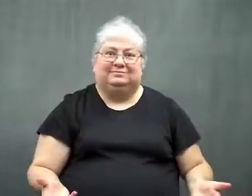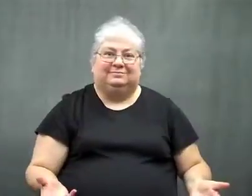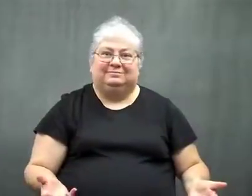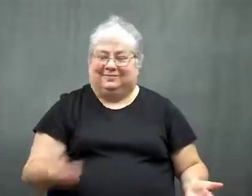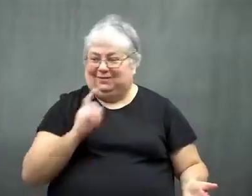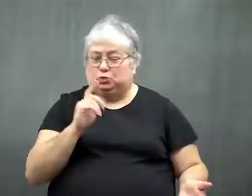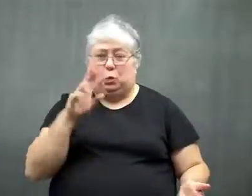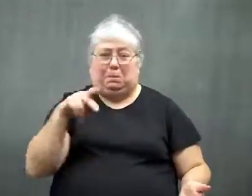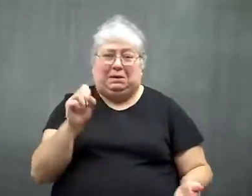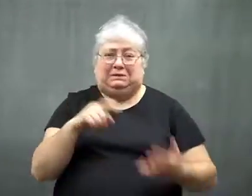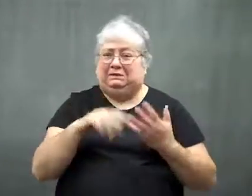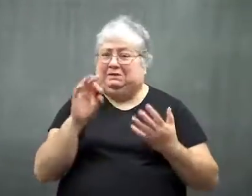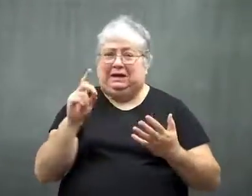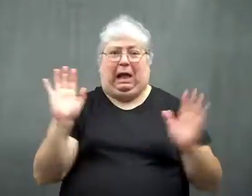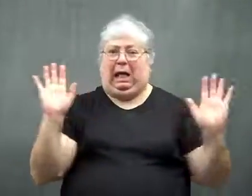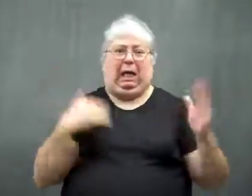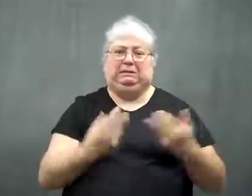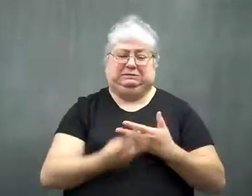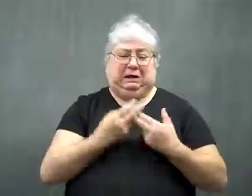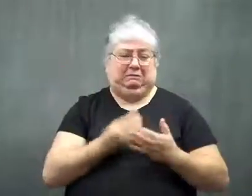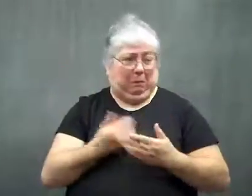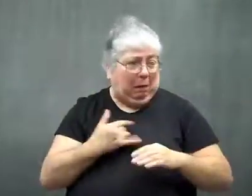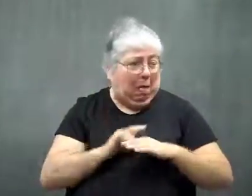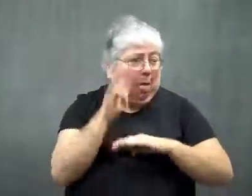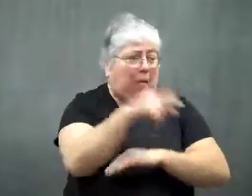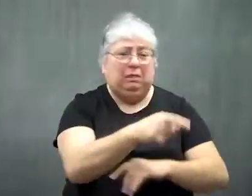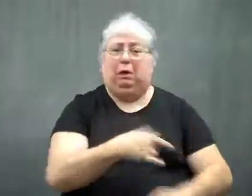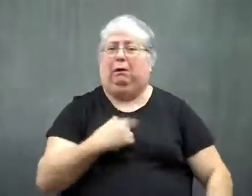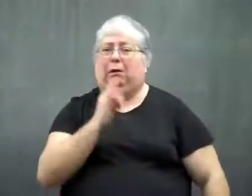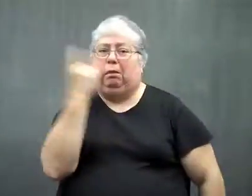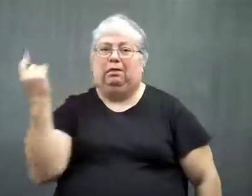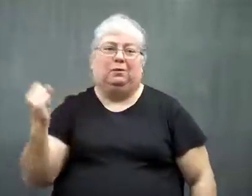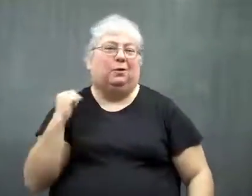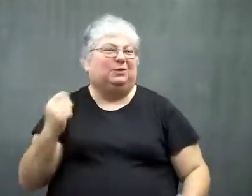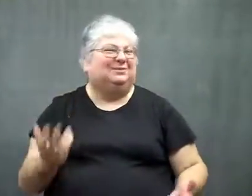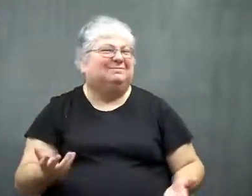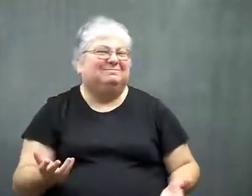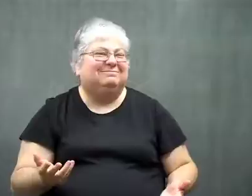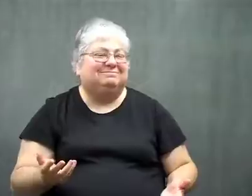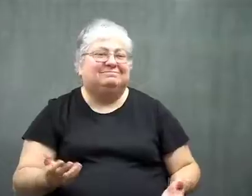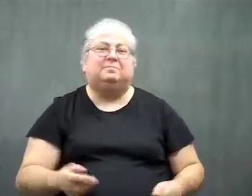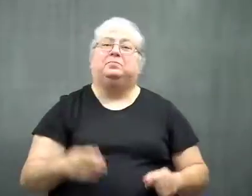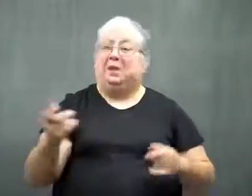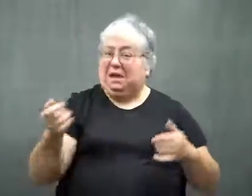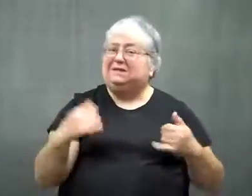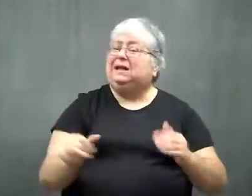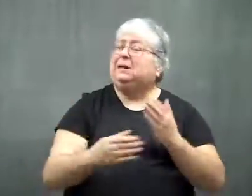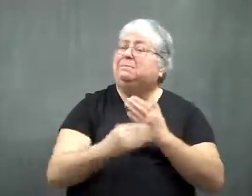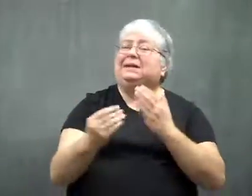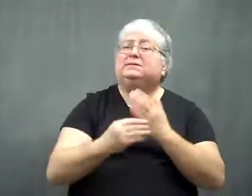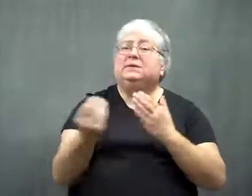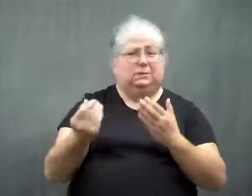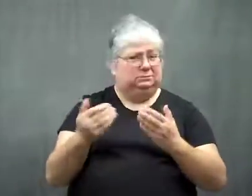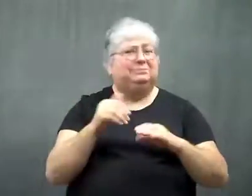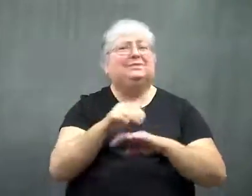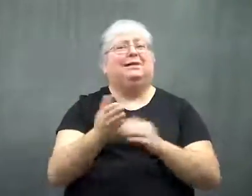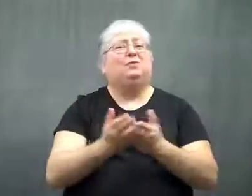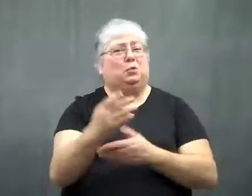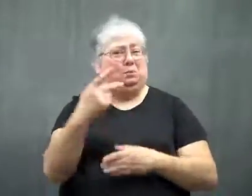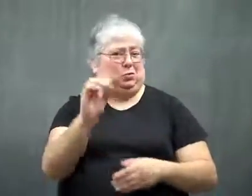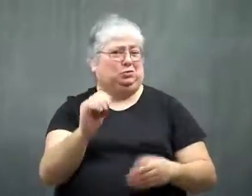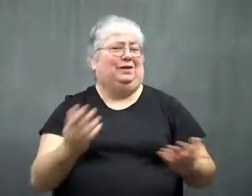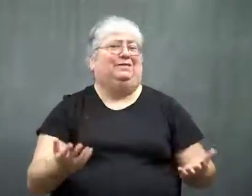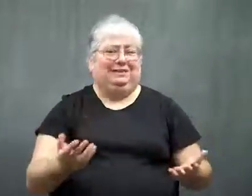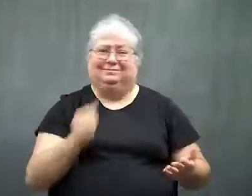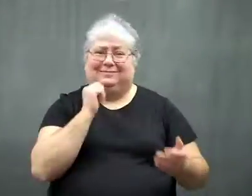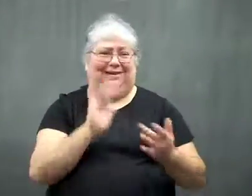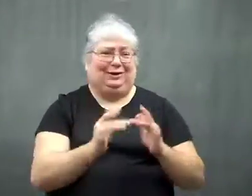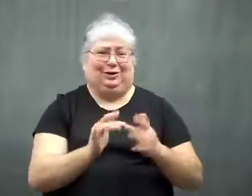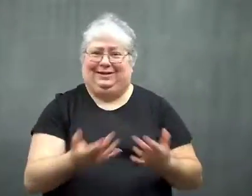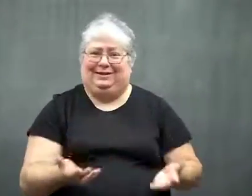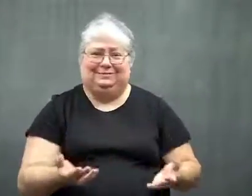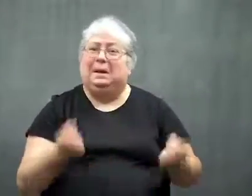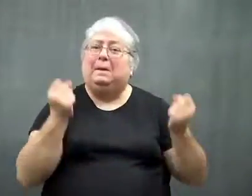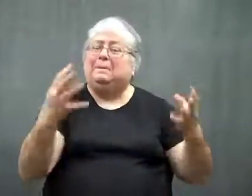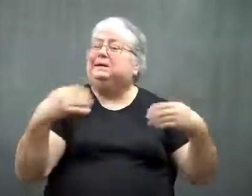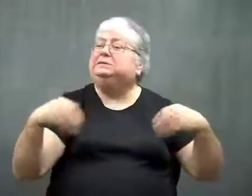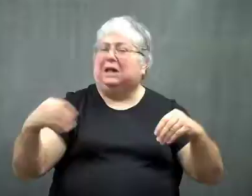UPS and Fed Ex don't want to take the time and effort to make deliveries there.